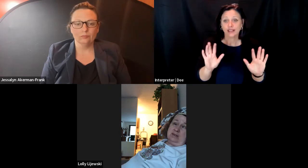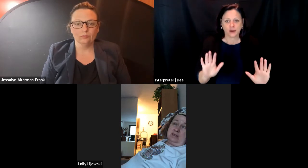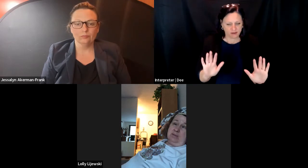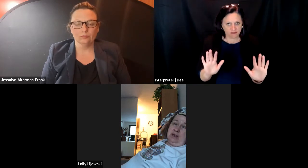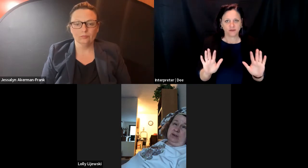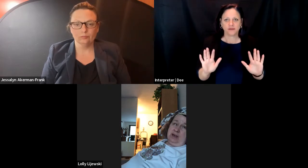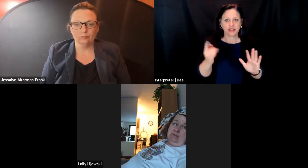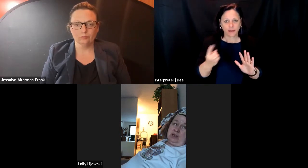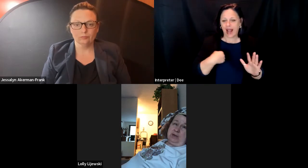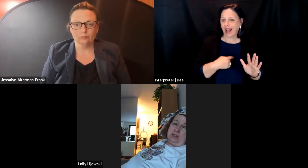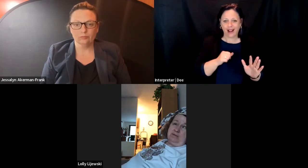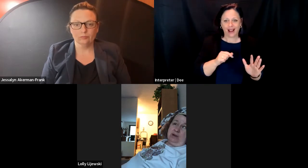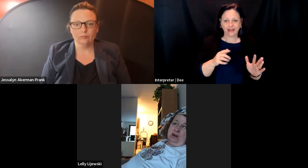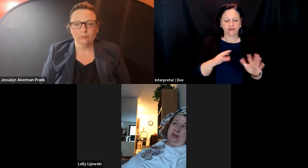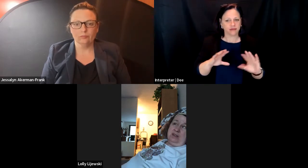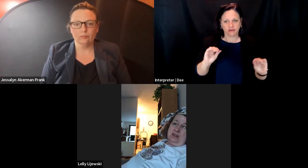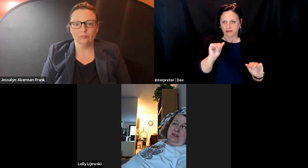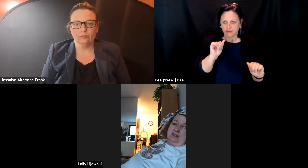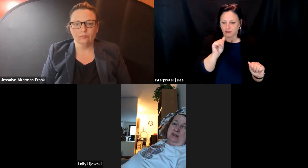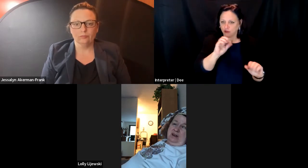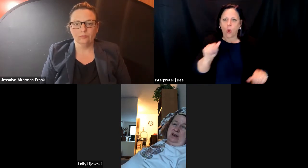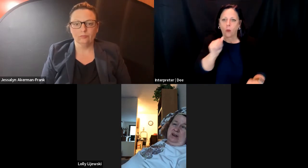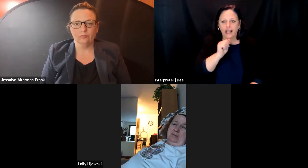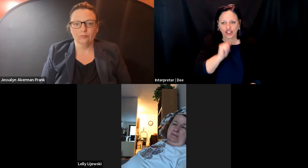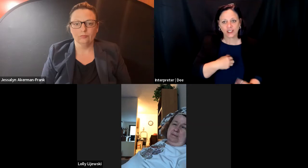And it's very dangerous thing.